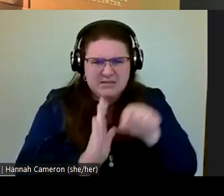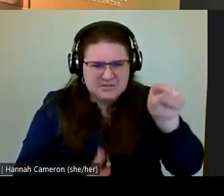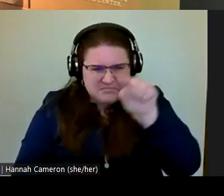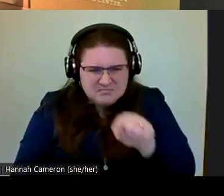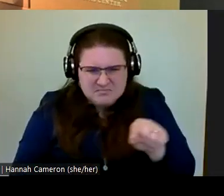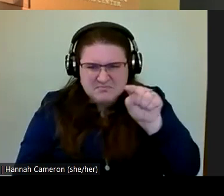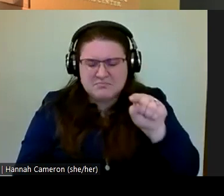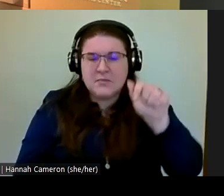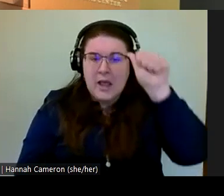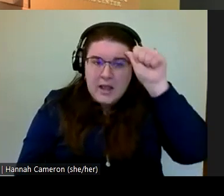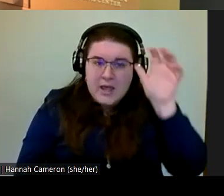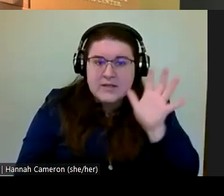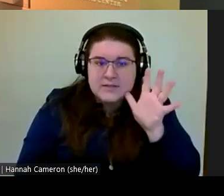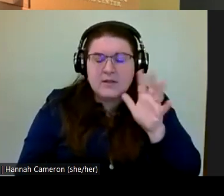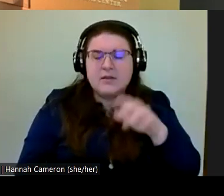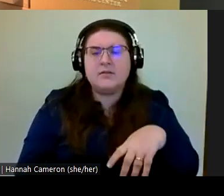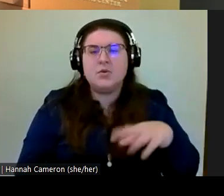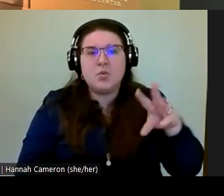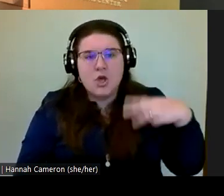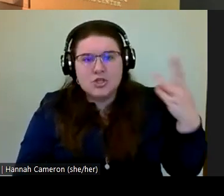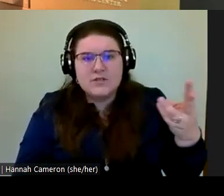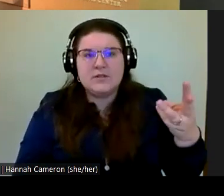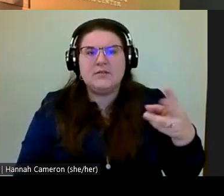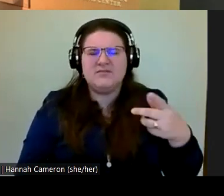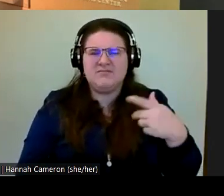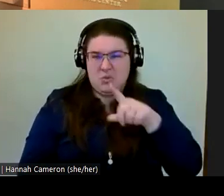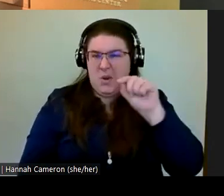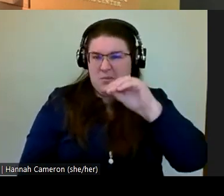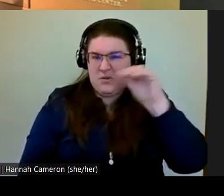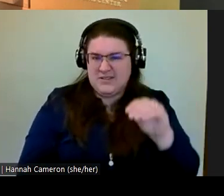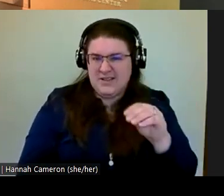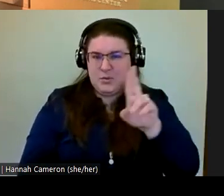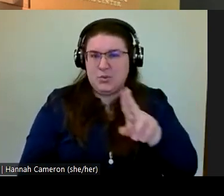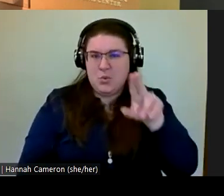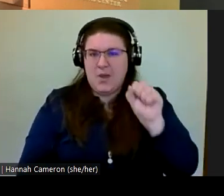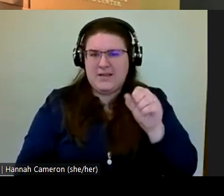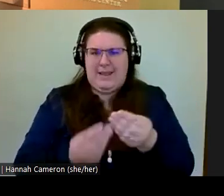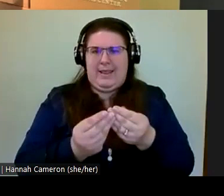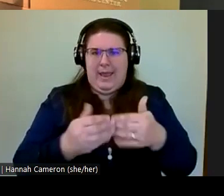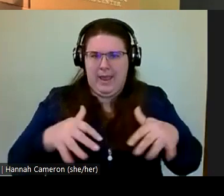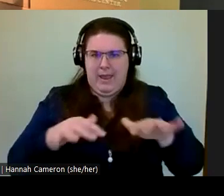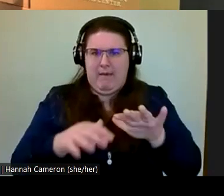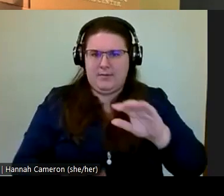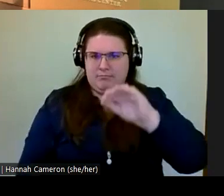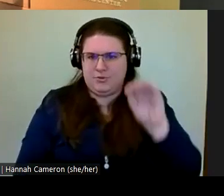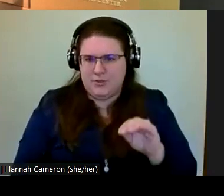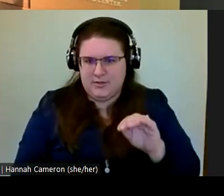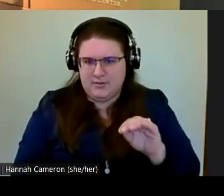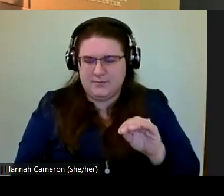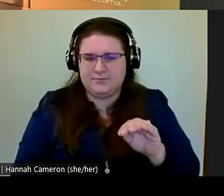that's about 27% of the US landmass uh and so that I think makes us different from some other